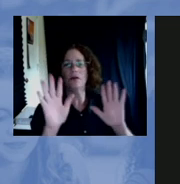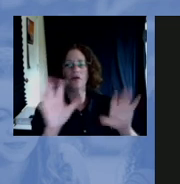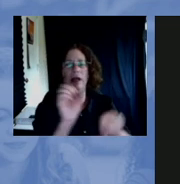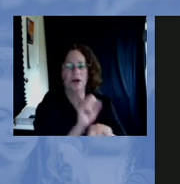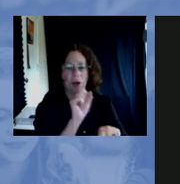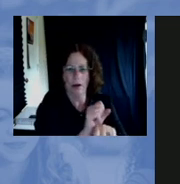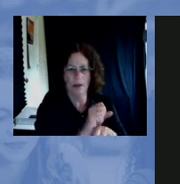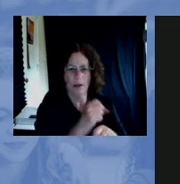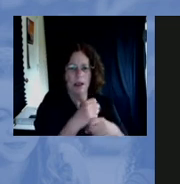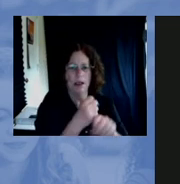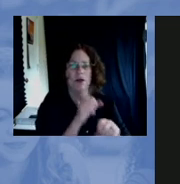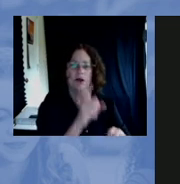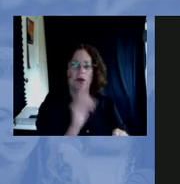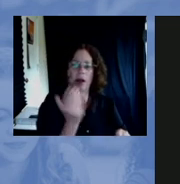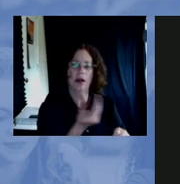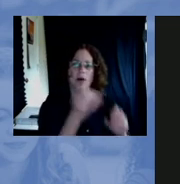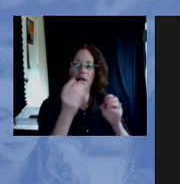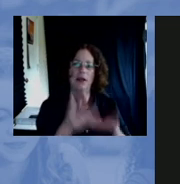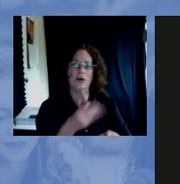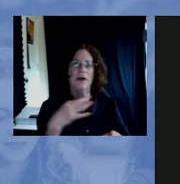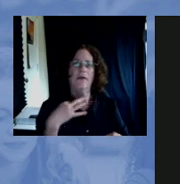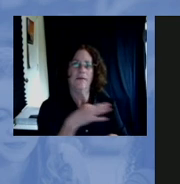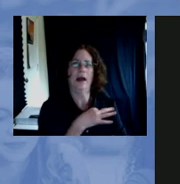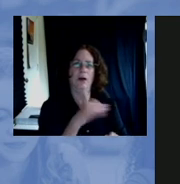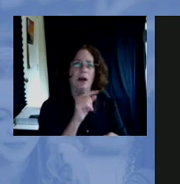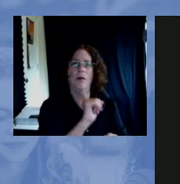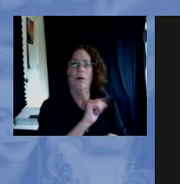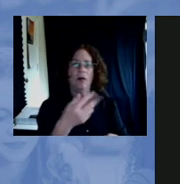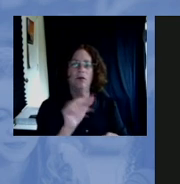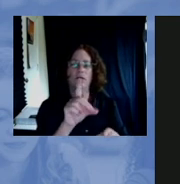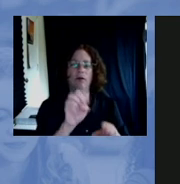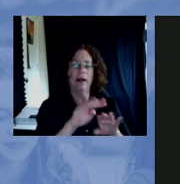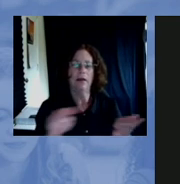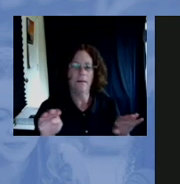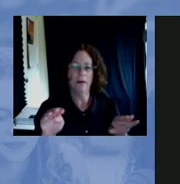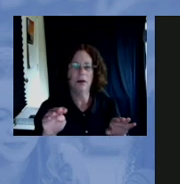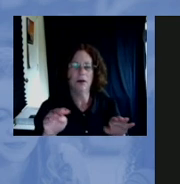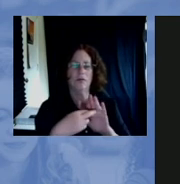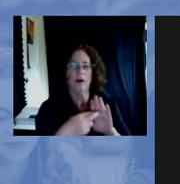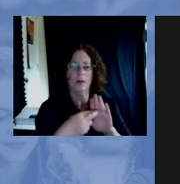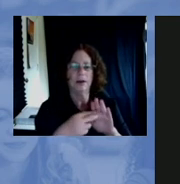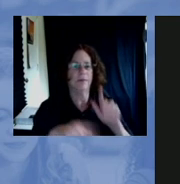OUR TEACHERS AND FACULTY AT ALL GRADE LEVELS REPRESENT A VARIETY OF RACE BACKGROUNDS BUT